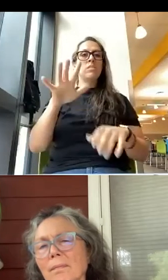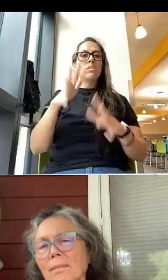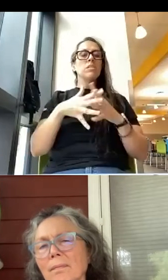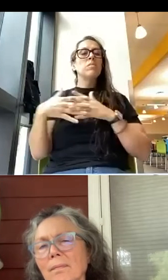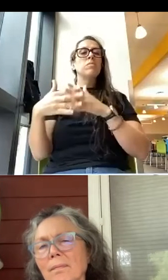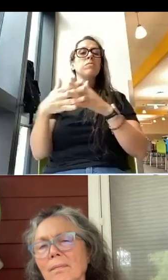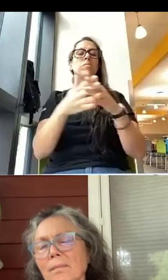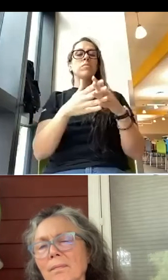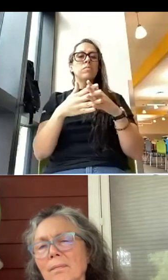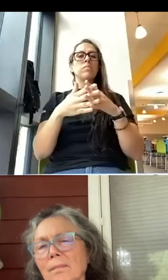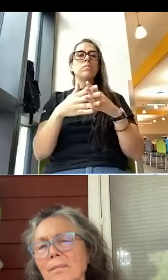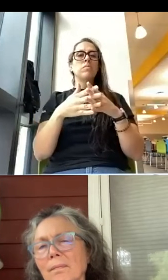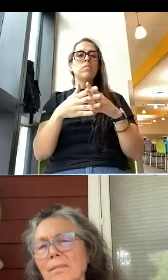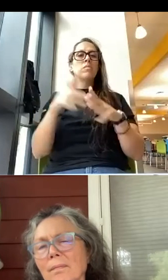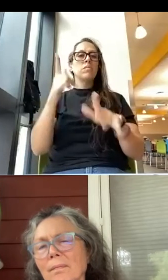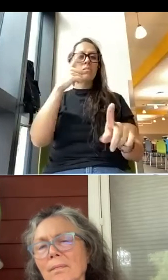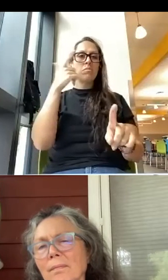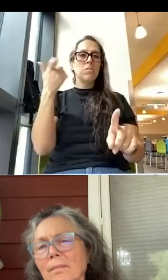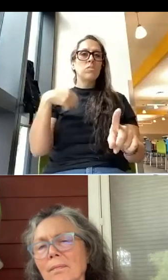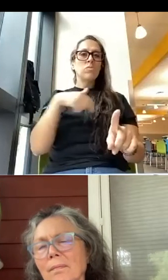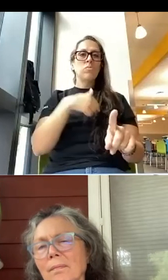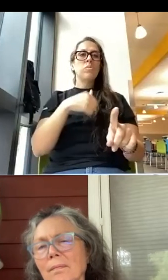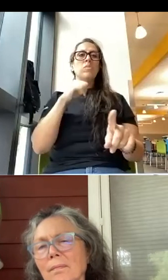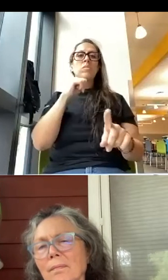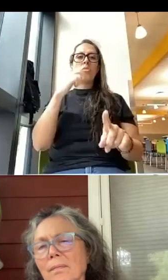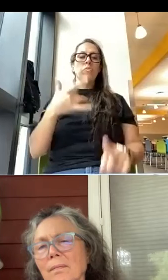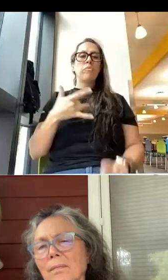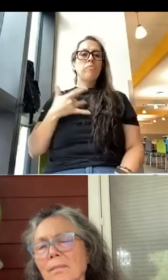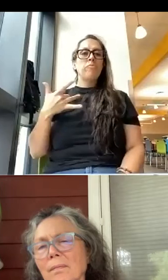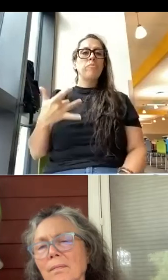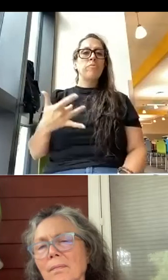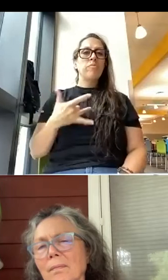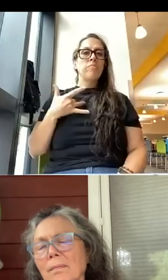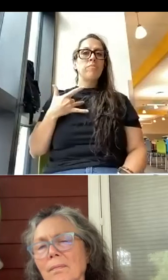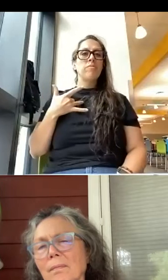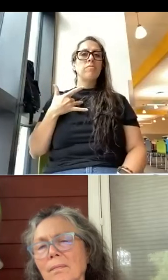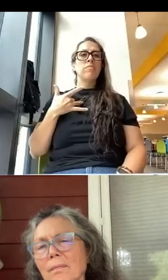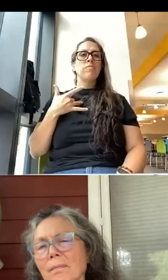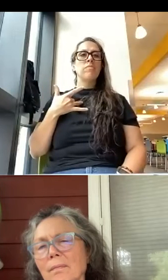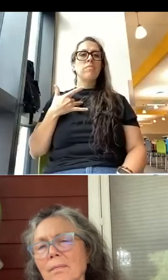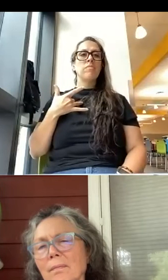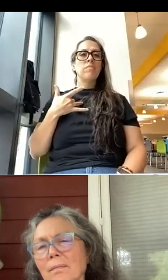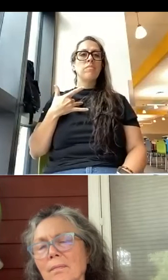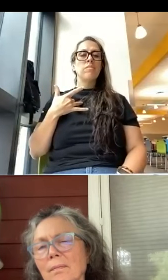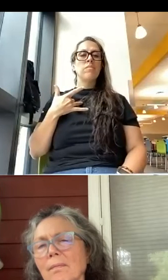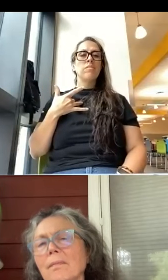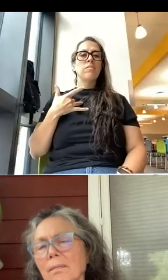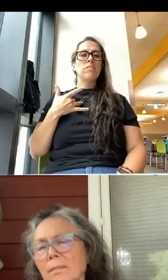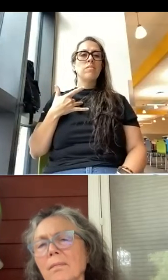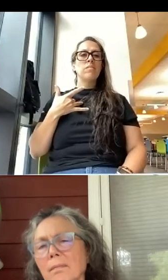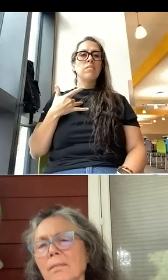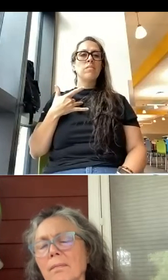feel like we really fit into, like, narratives of like race, and like identity,